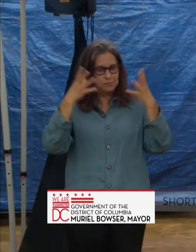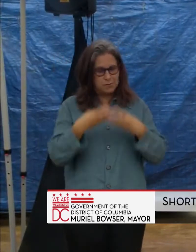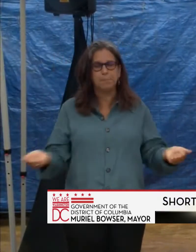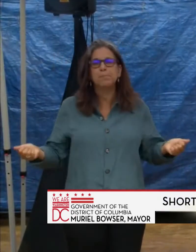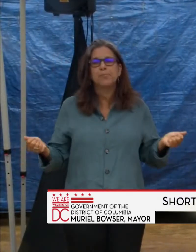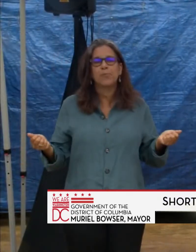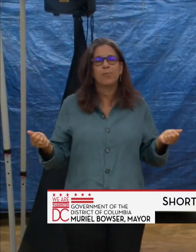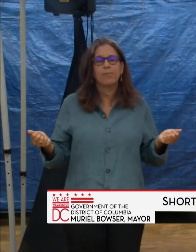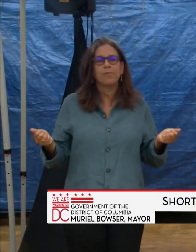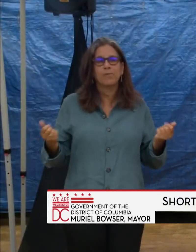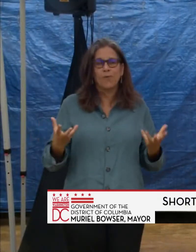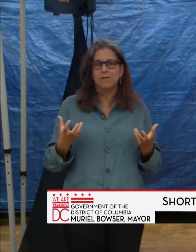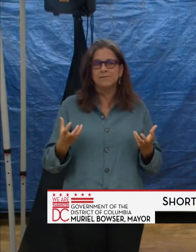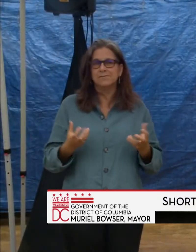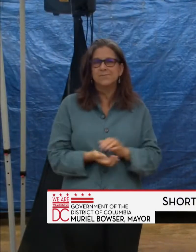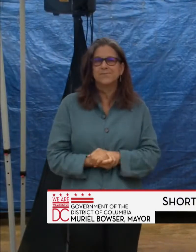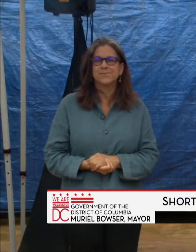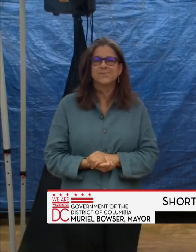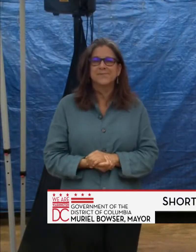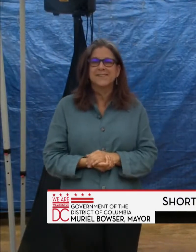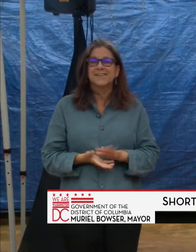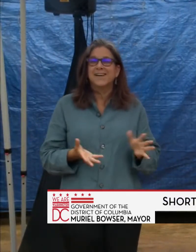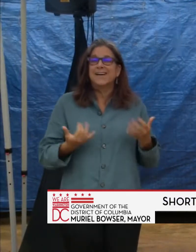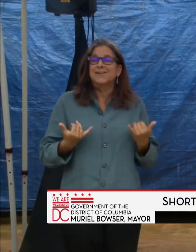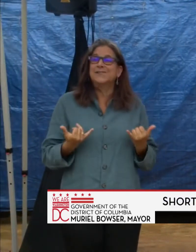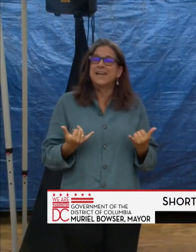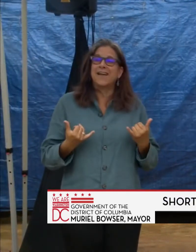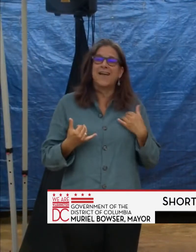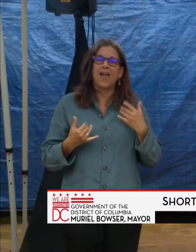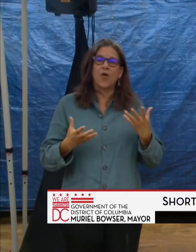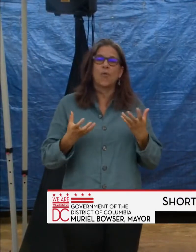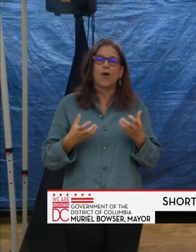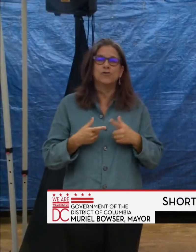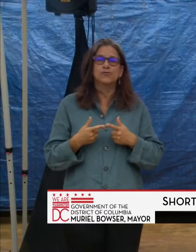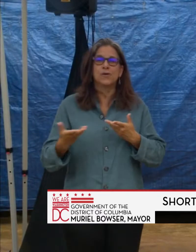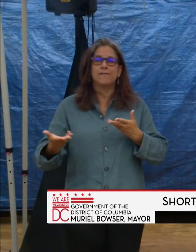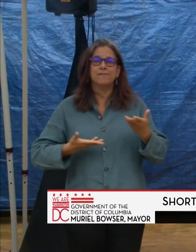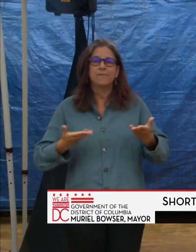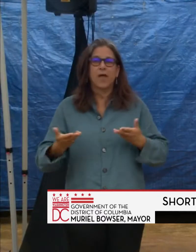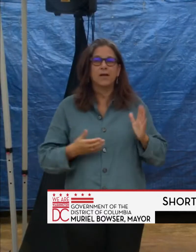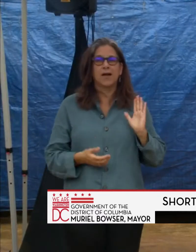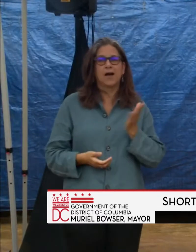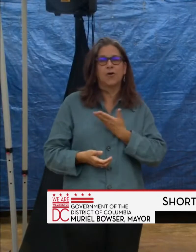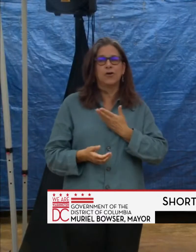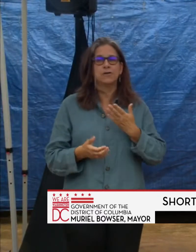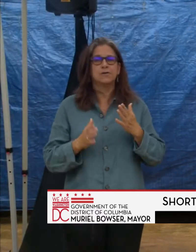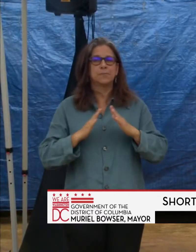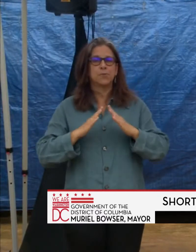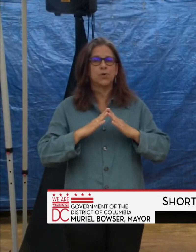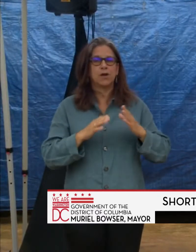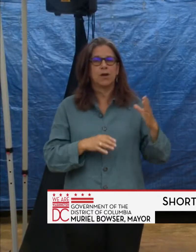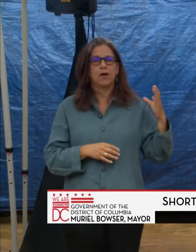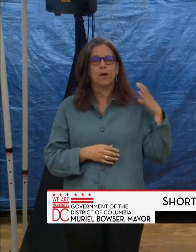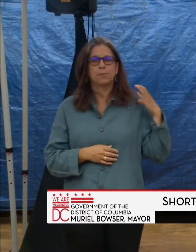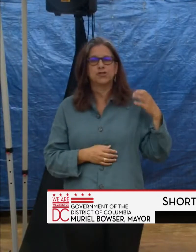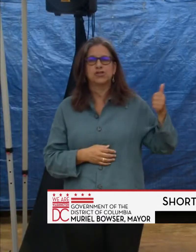AND NOW I WOULD LIKE TO INVITE OUR COMMUNITY COMMISSIONER LISA COLBERT WHO PARTICIPATED AS A